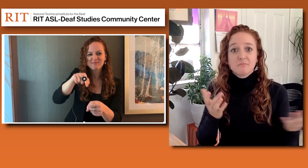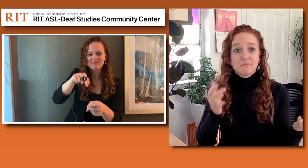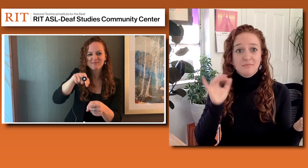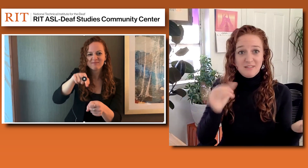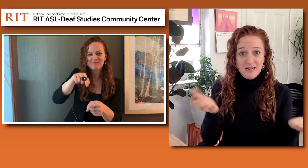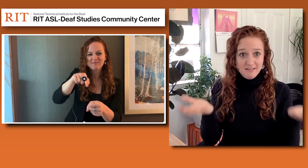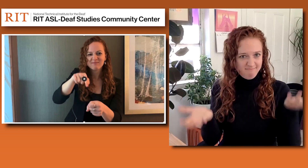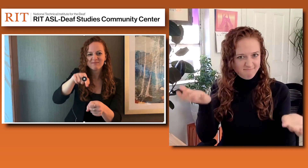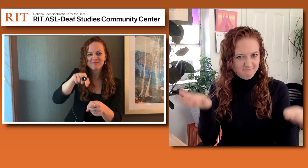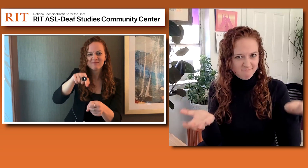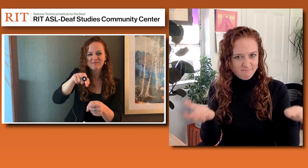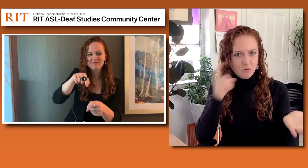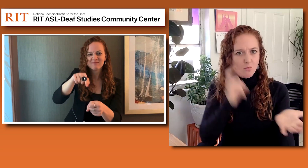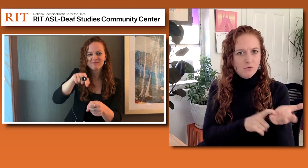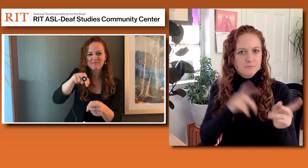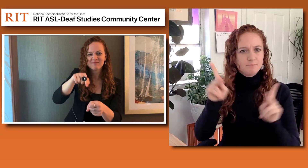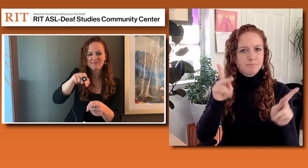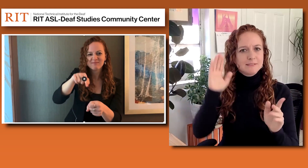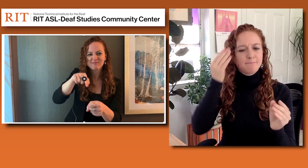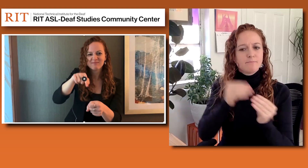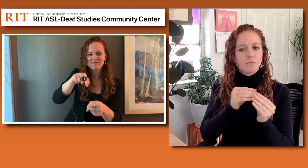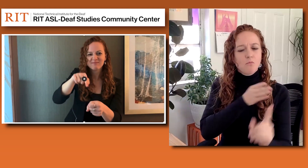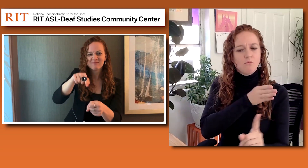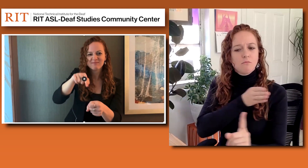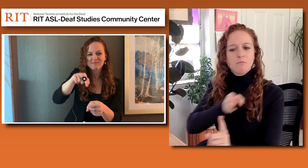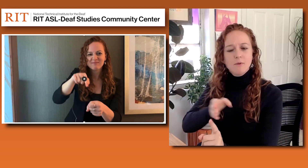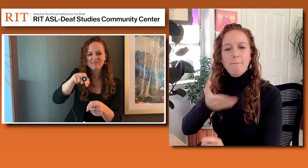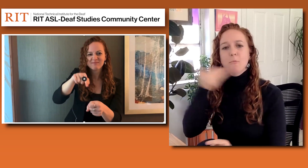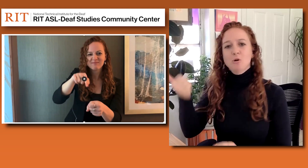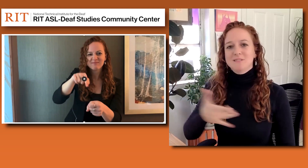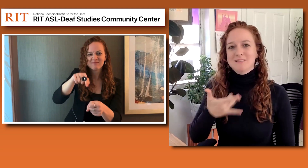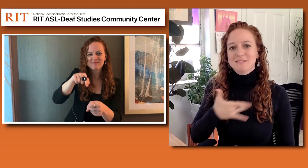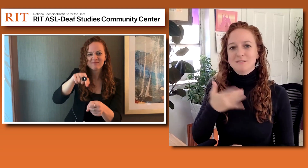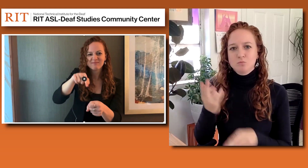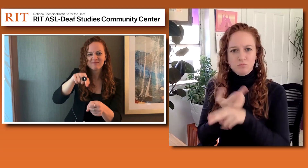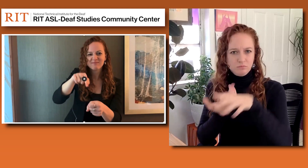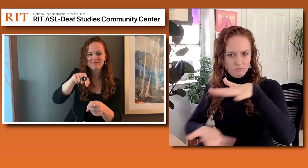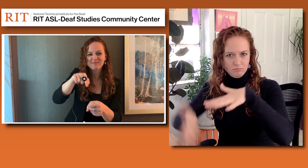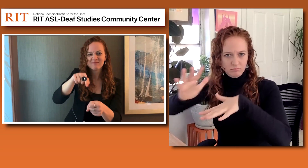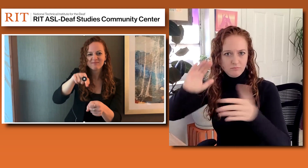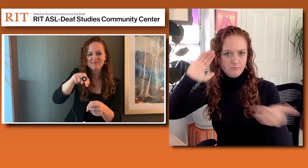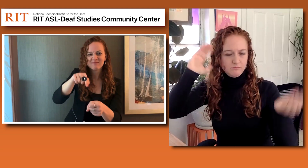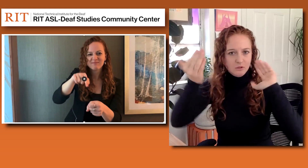And maybe you noticed people will give a better sense of what that possibly is